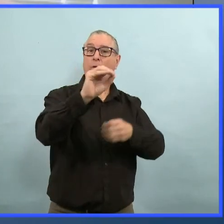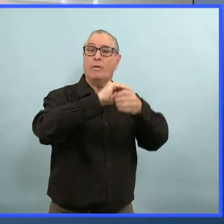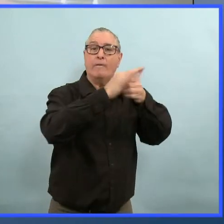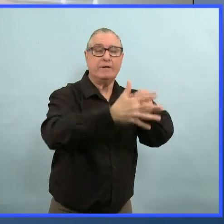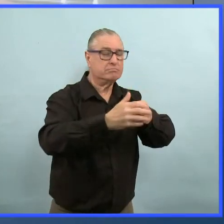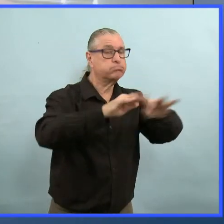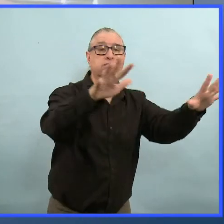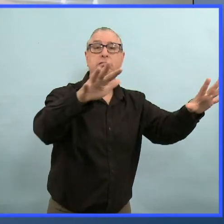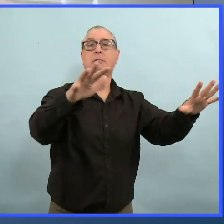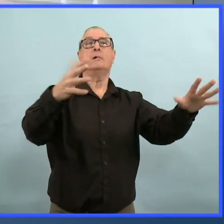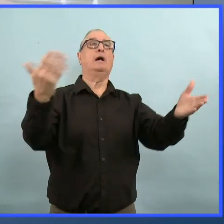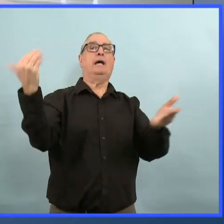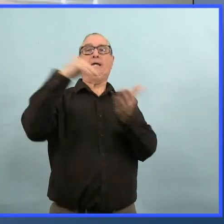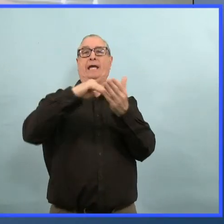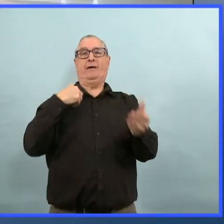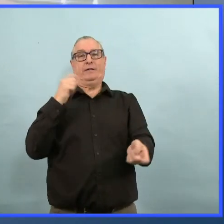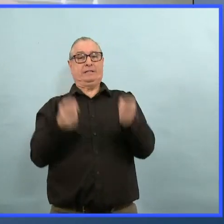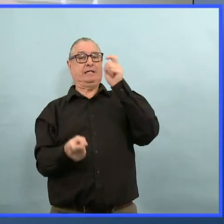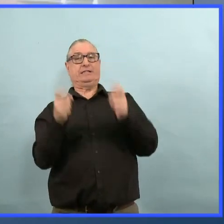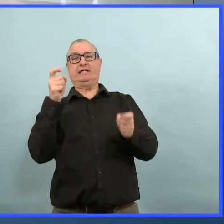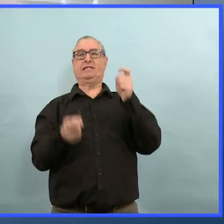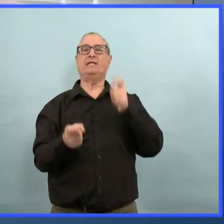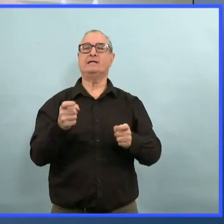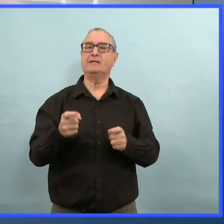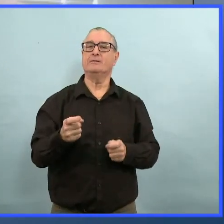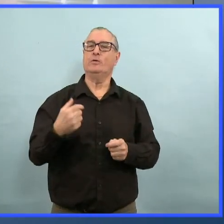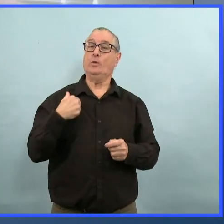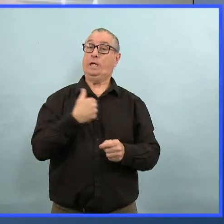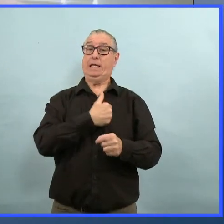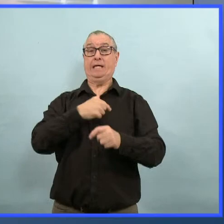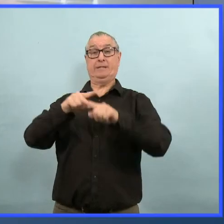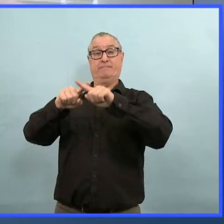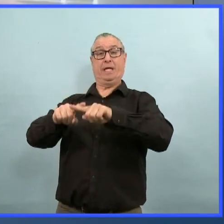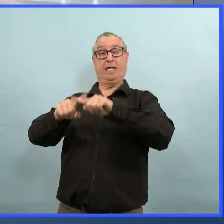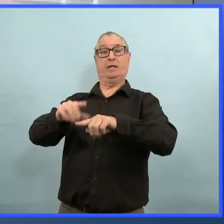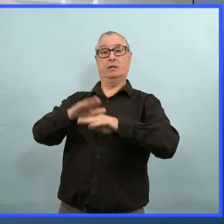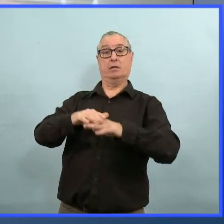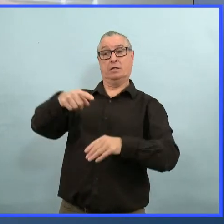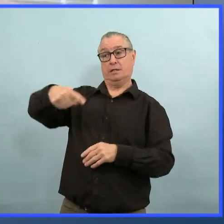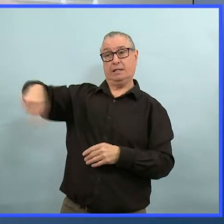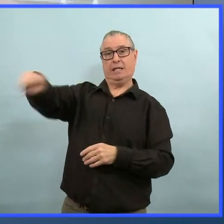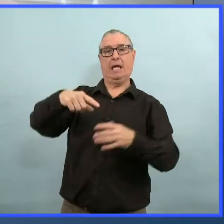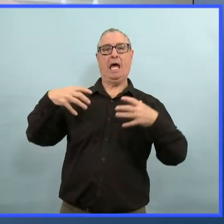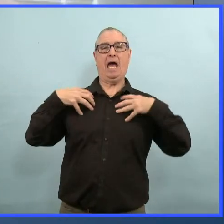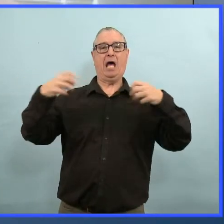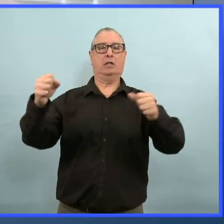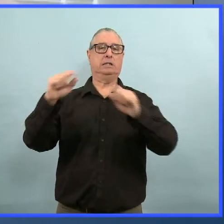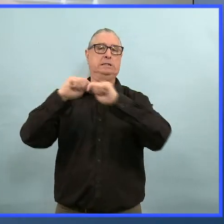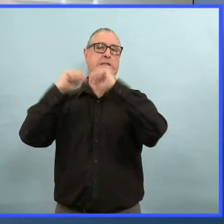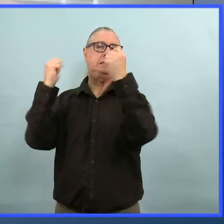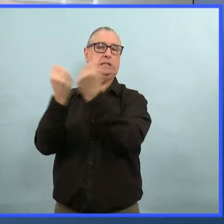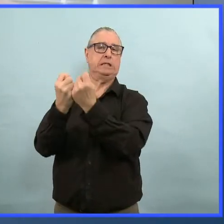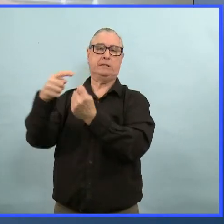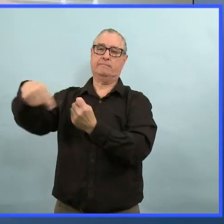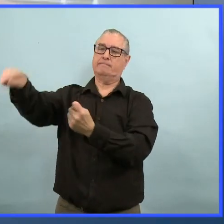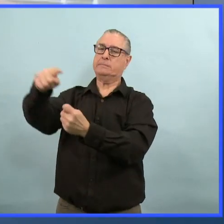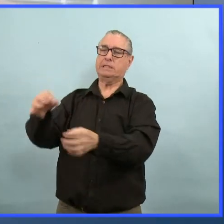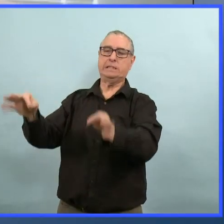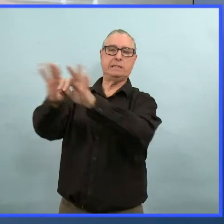who have been providing their expertise throughout this entire pandemic and so their work and the work of the entire public health team